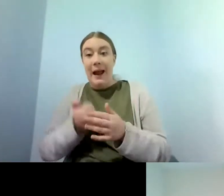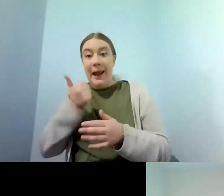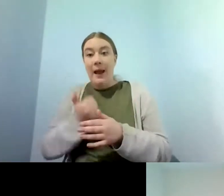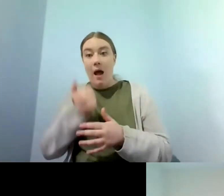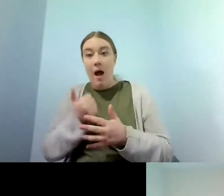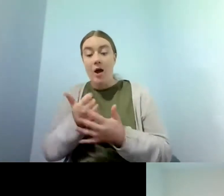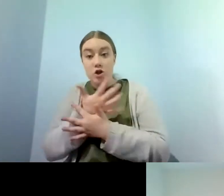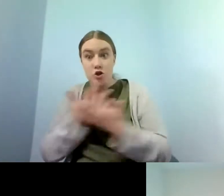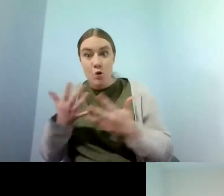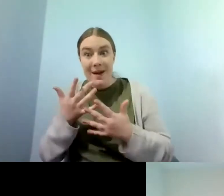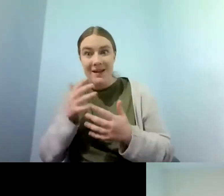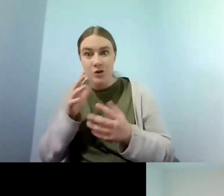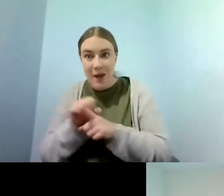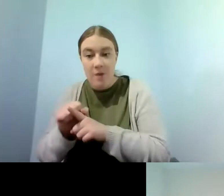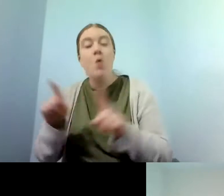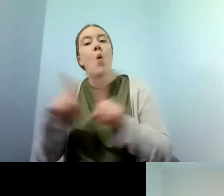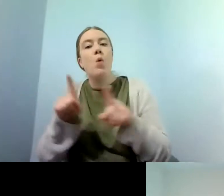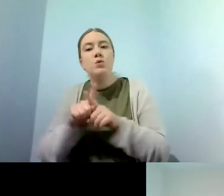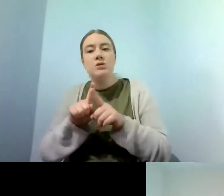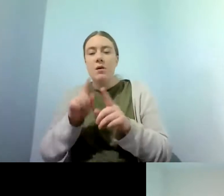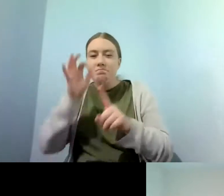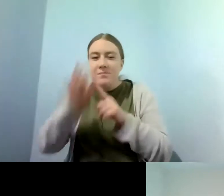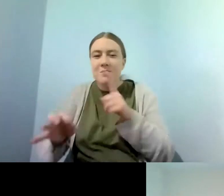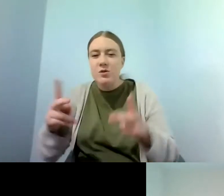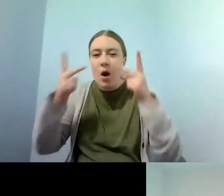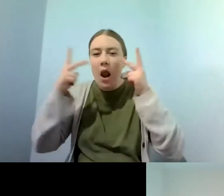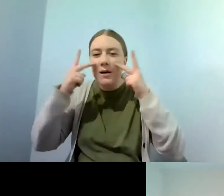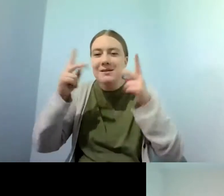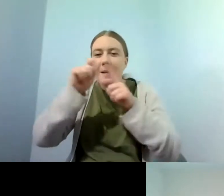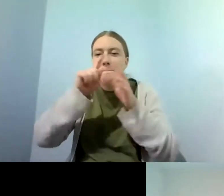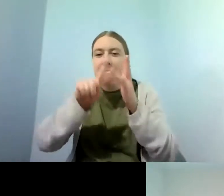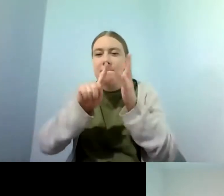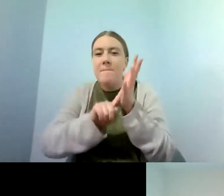and polarized glasses and which really help with being able to see the fish in the water